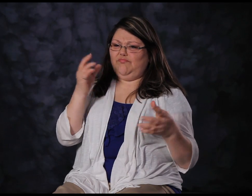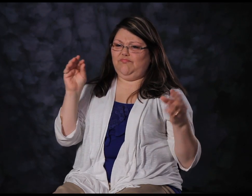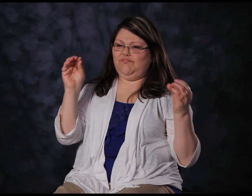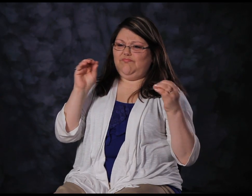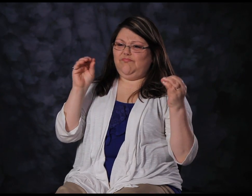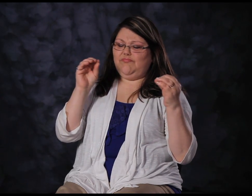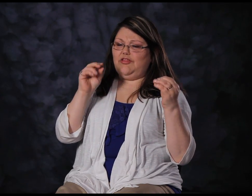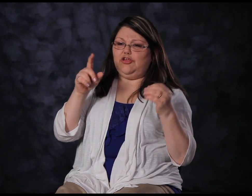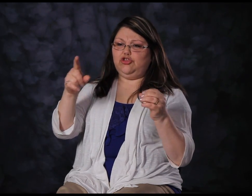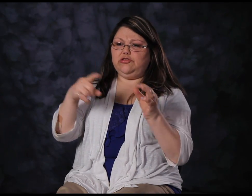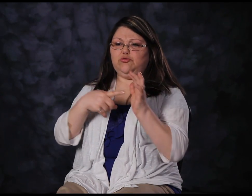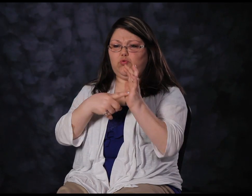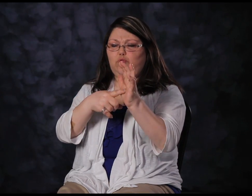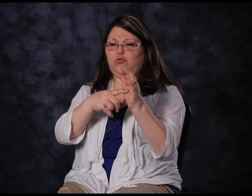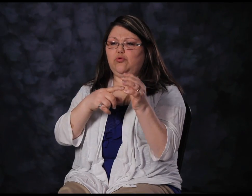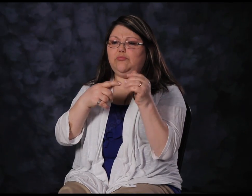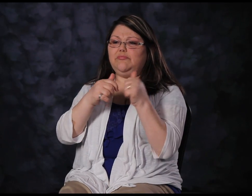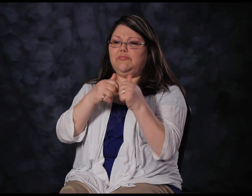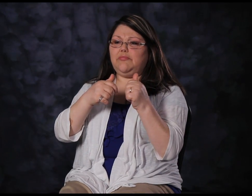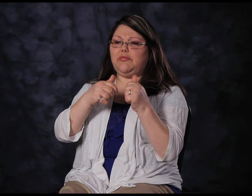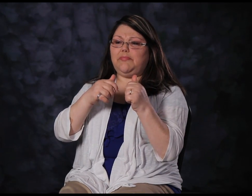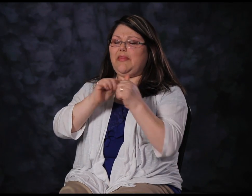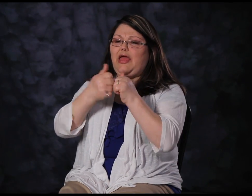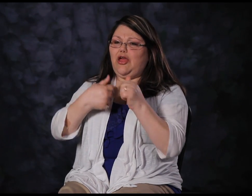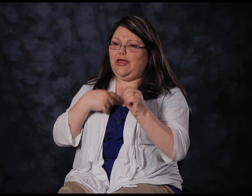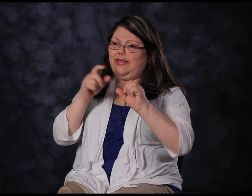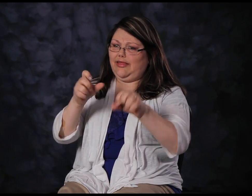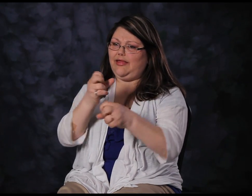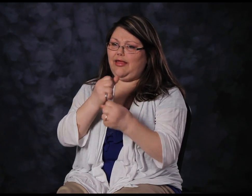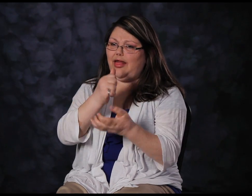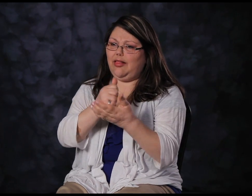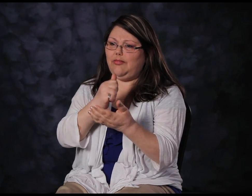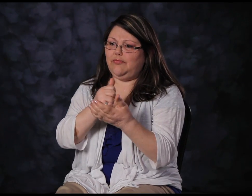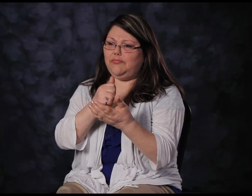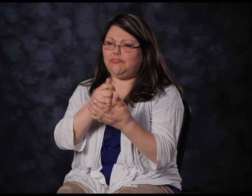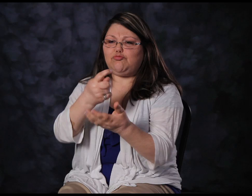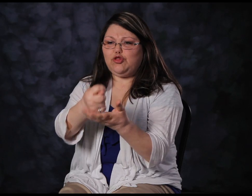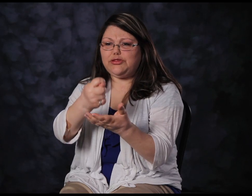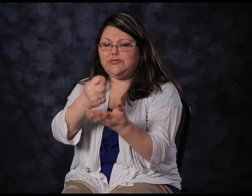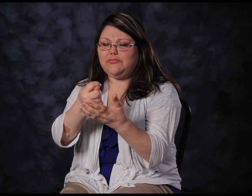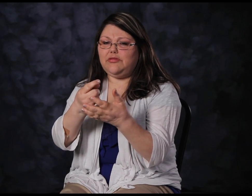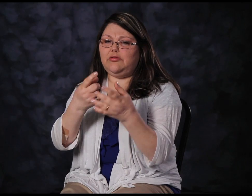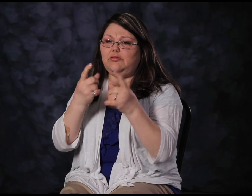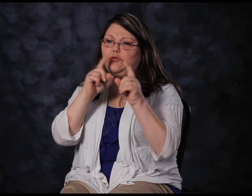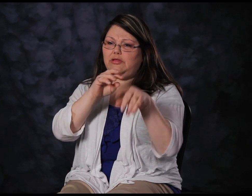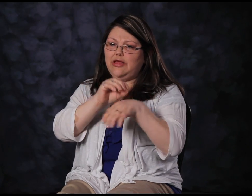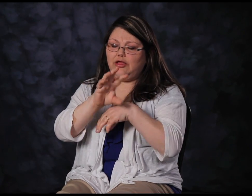I denied it, but she supported me and helped me recognize that I, in fact, needed help, and I needed therapy.